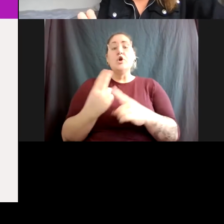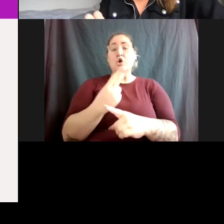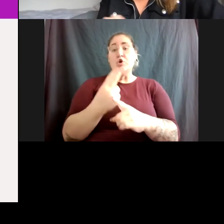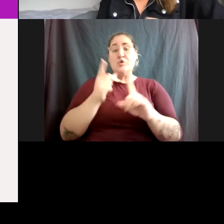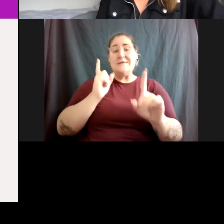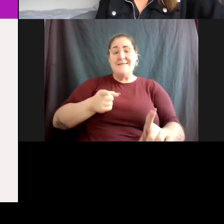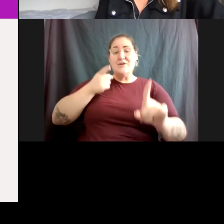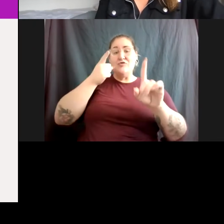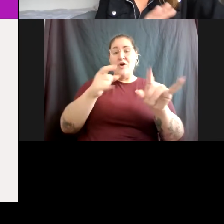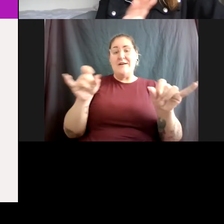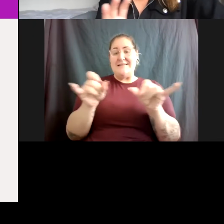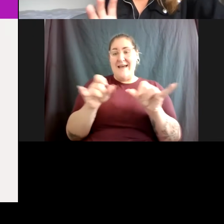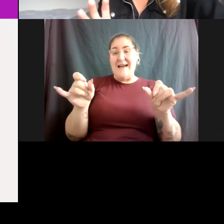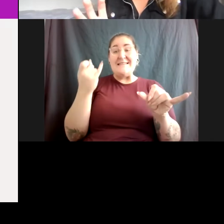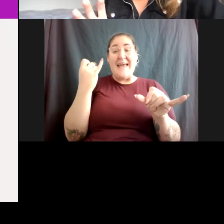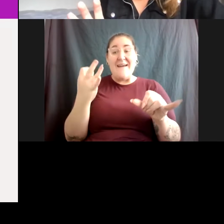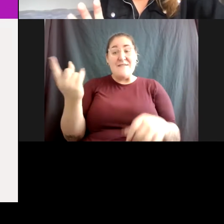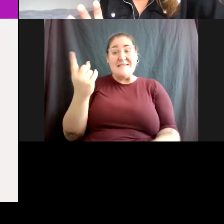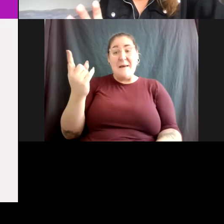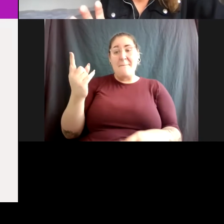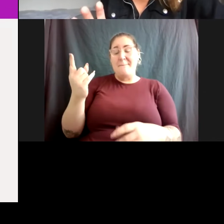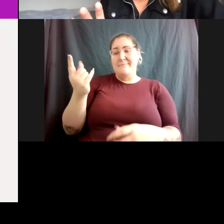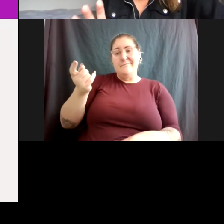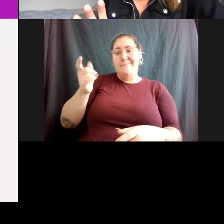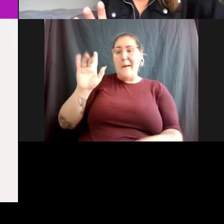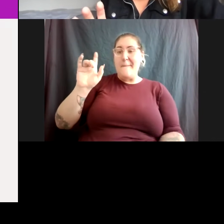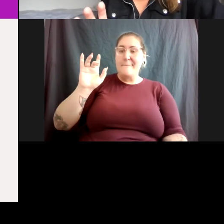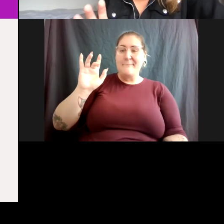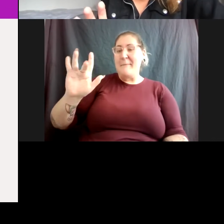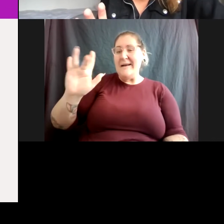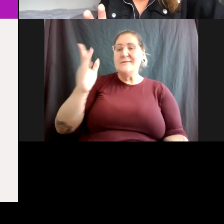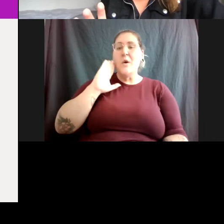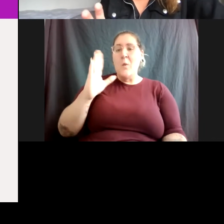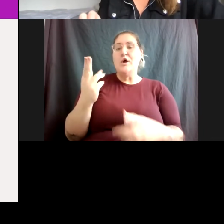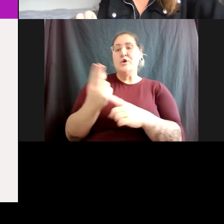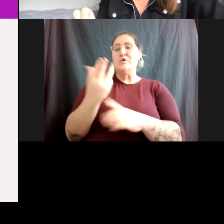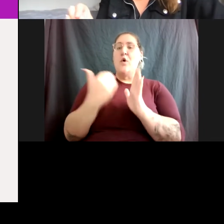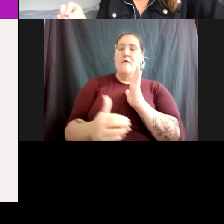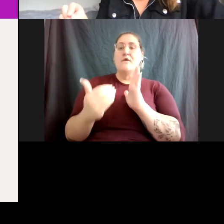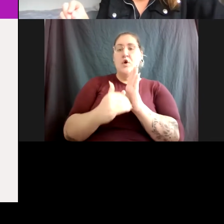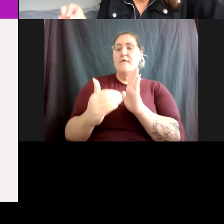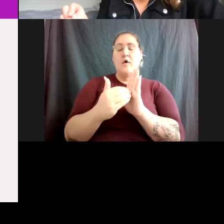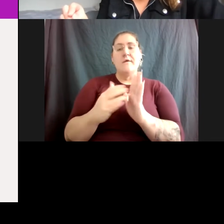page, a very difficult interaction for mouse users is when you need to go to the side of